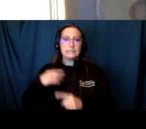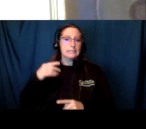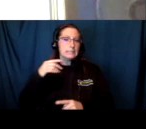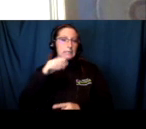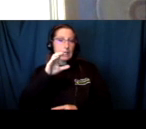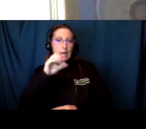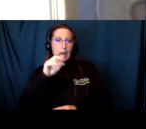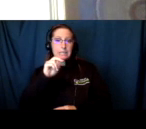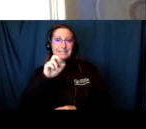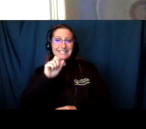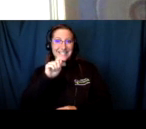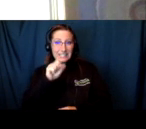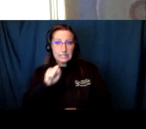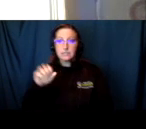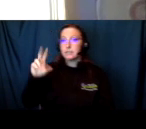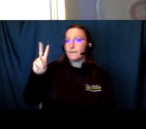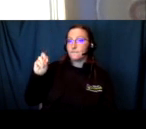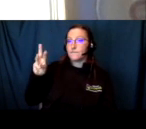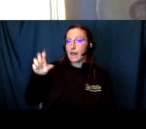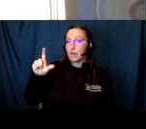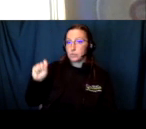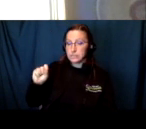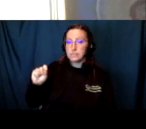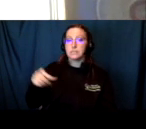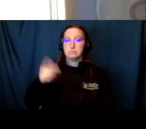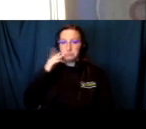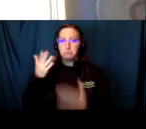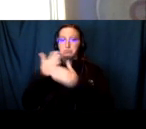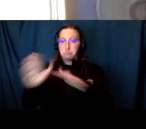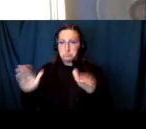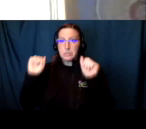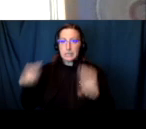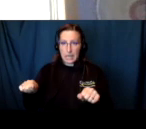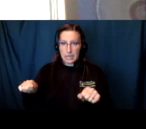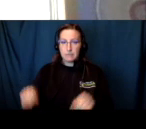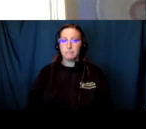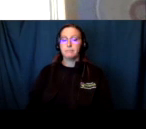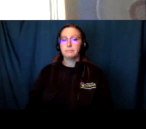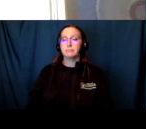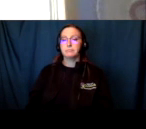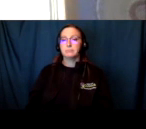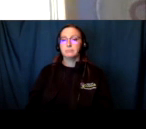and what if..we're looking on the one of the auditory skill